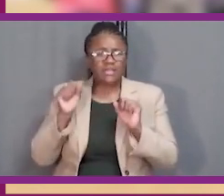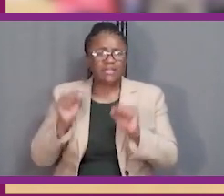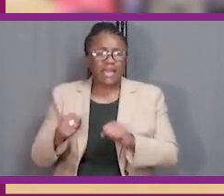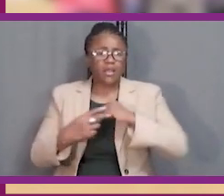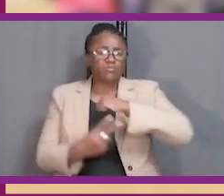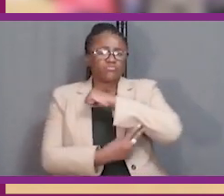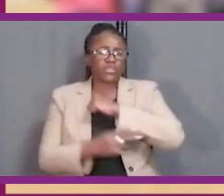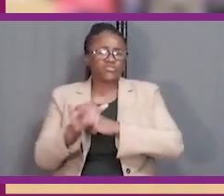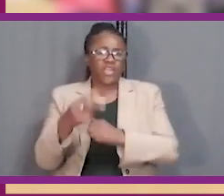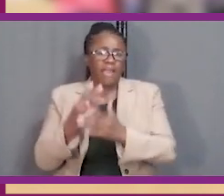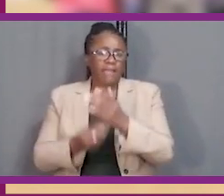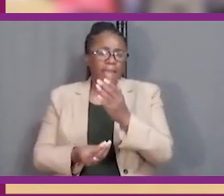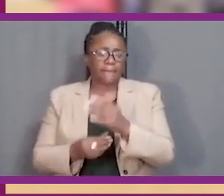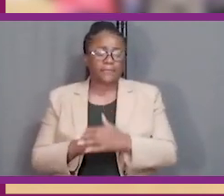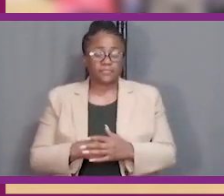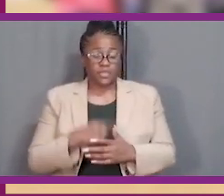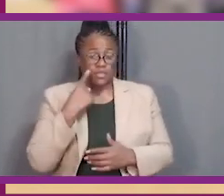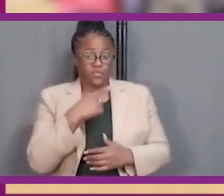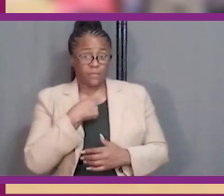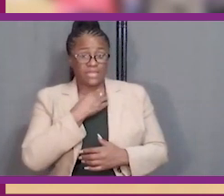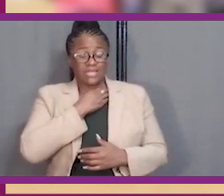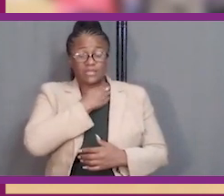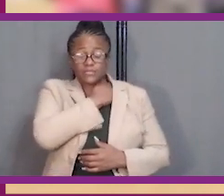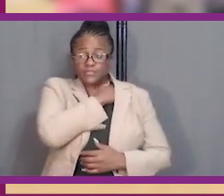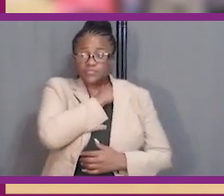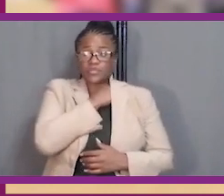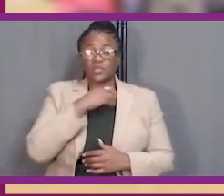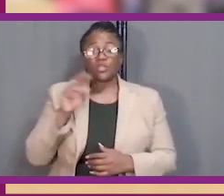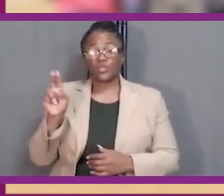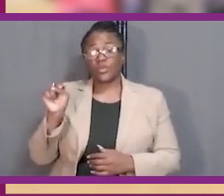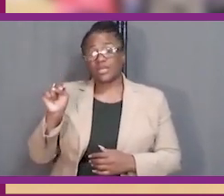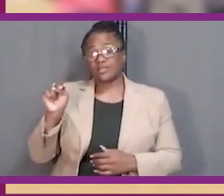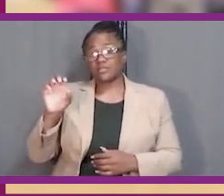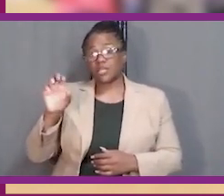has played a very big role, especially here in Africa, in ensuring that persons with disabilities